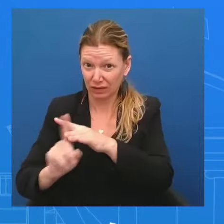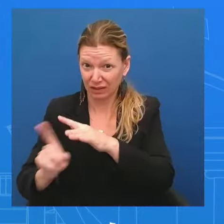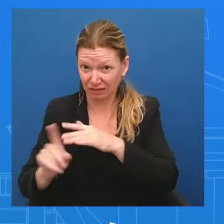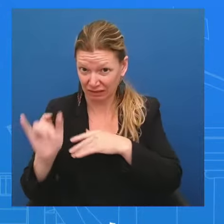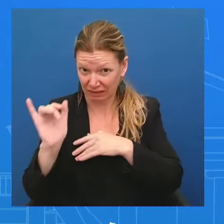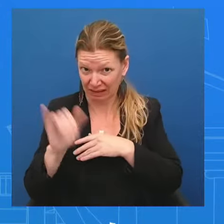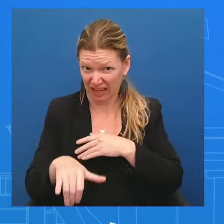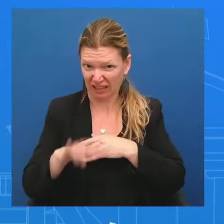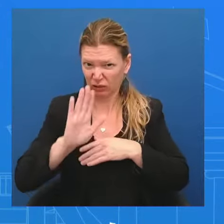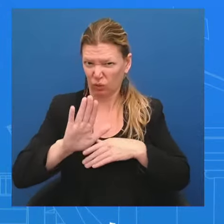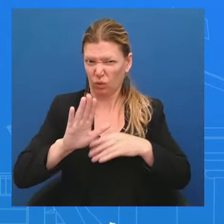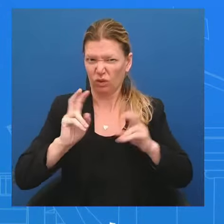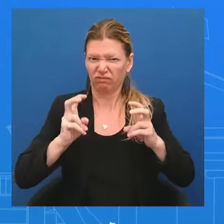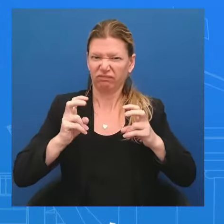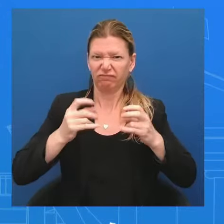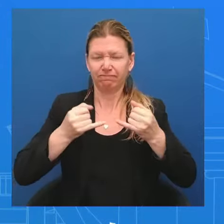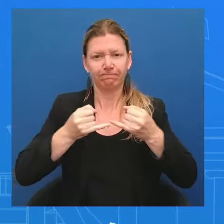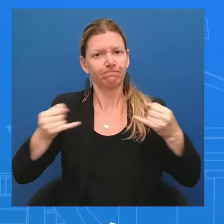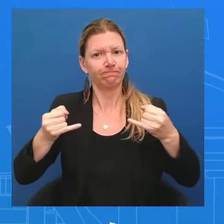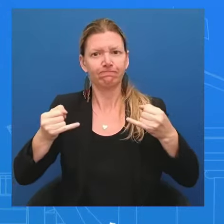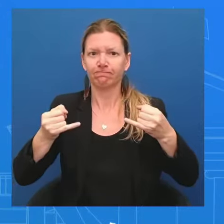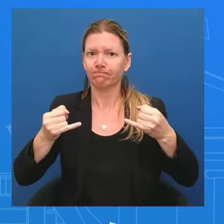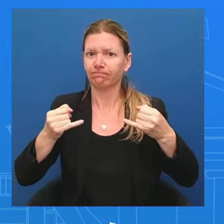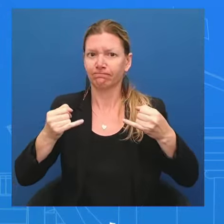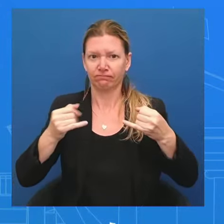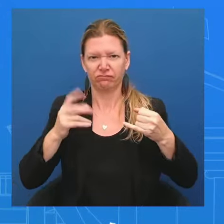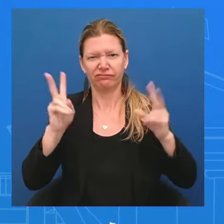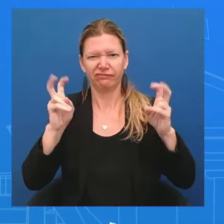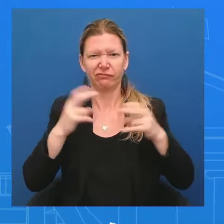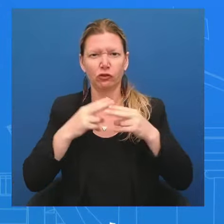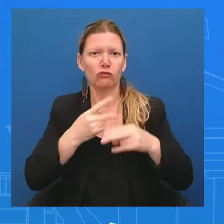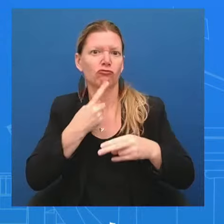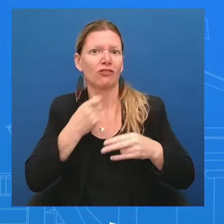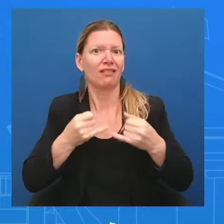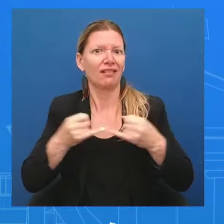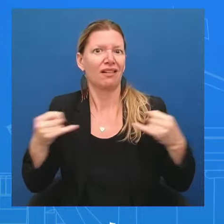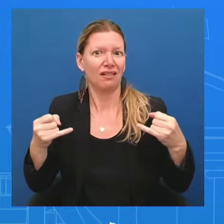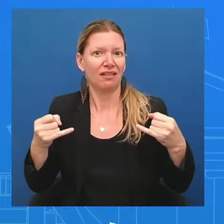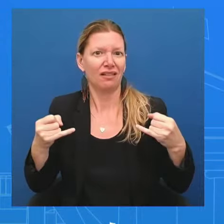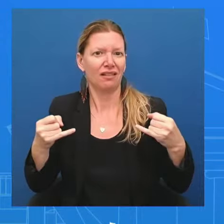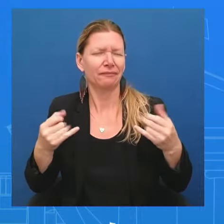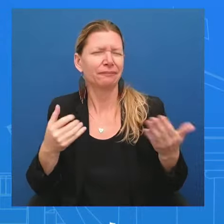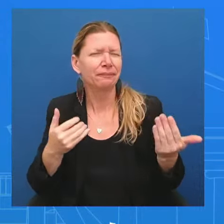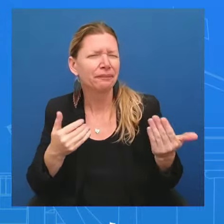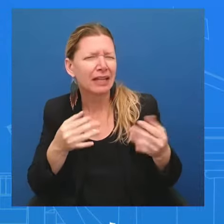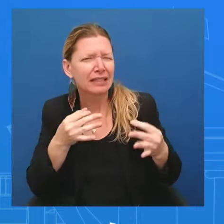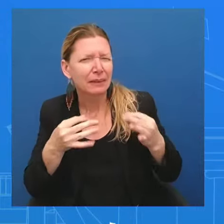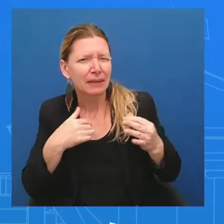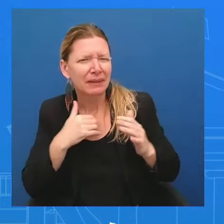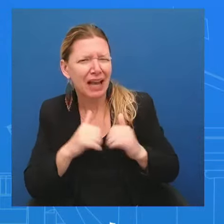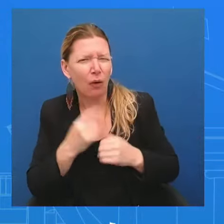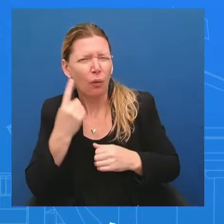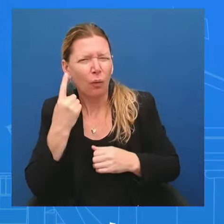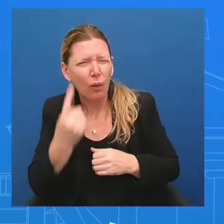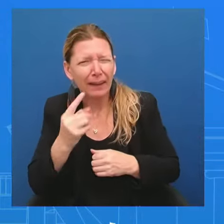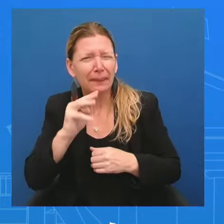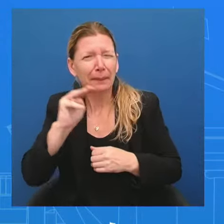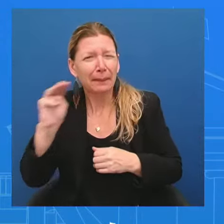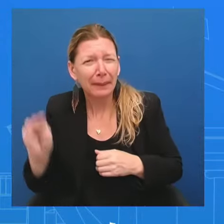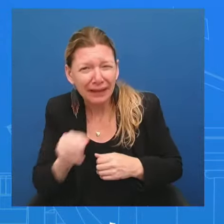So explain to me how 1 million people who are forced to leave Rafah to no place that's considered a safe zone